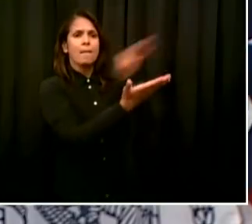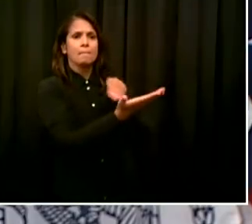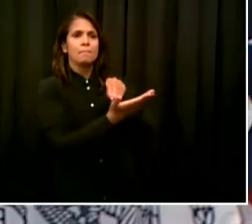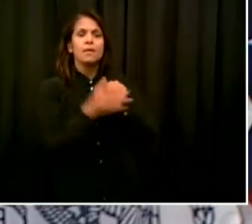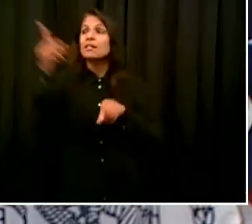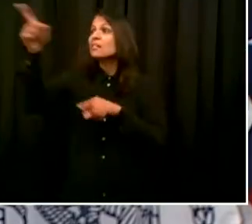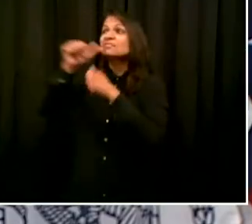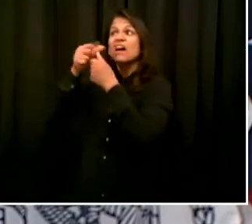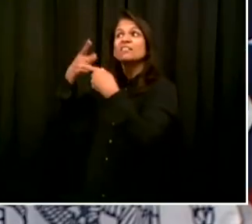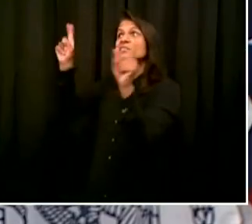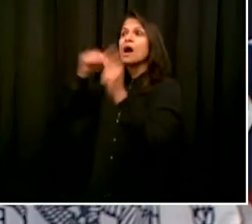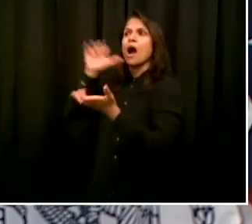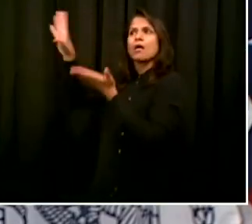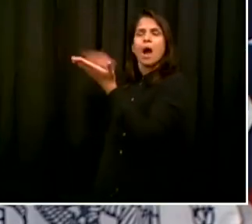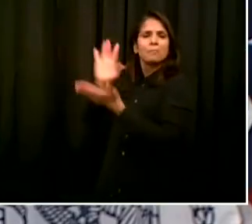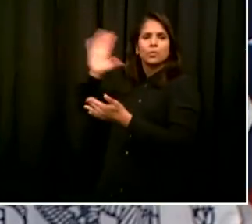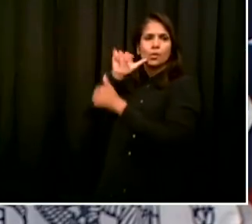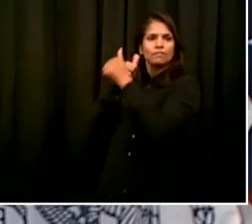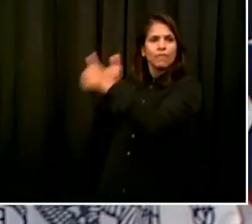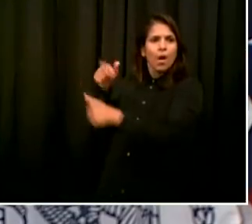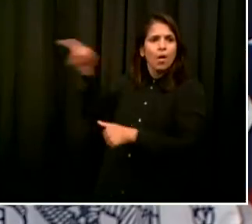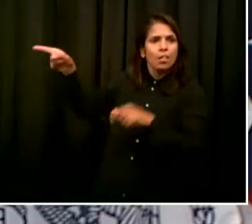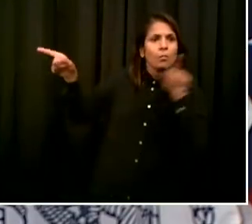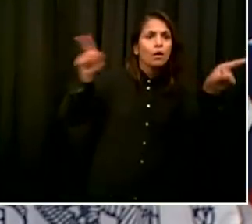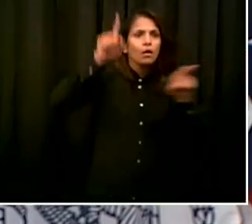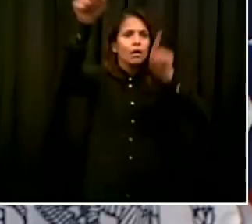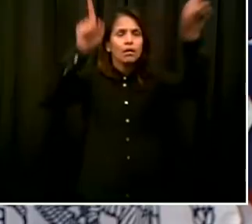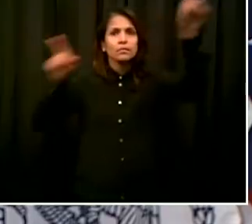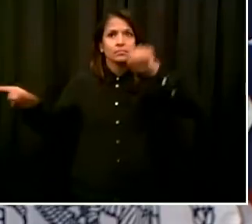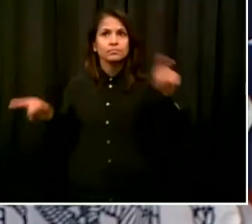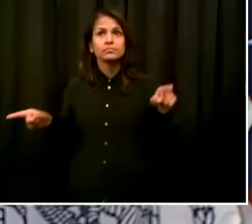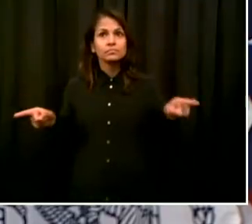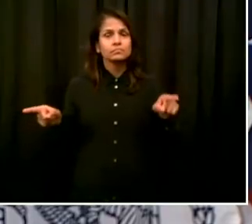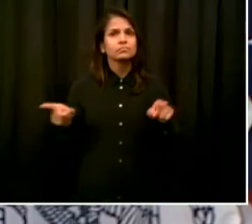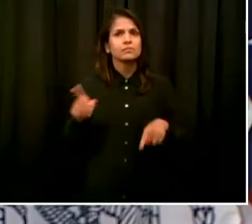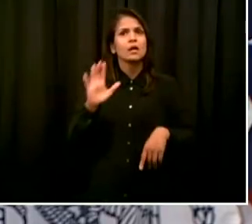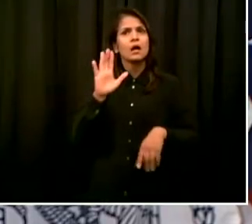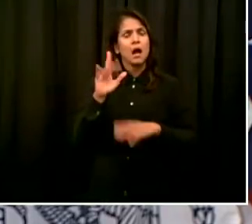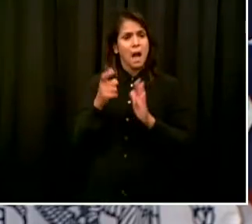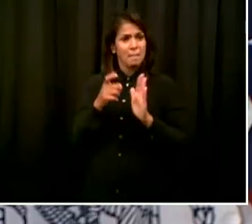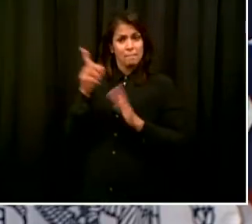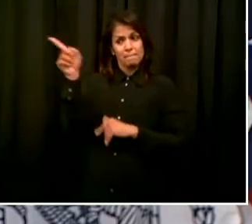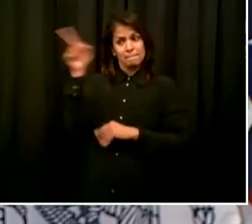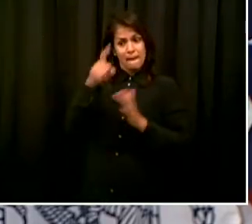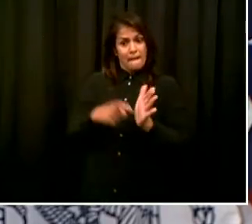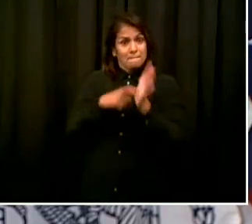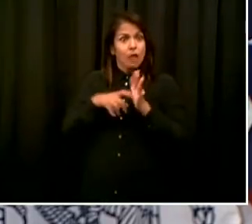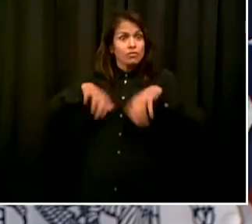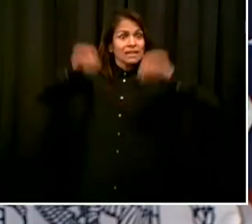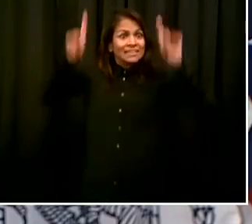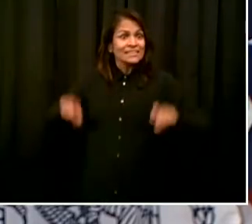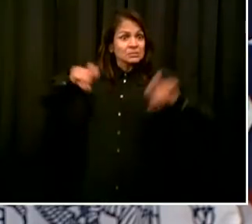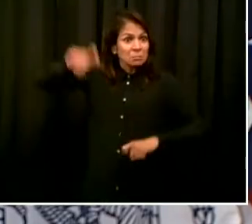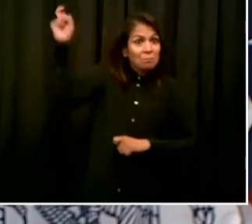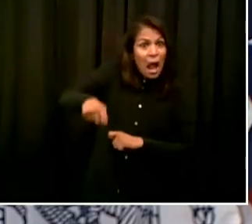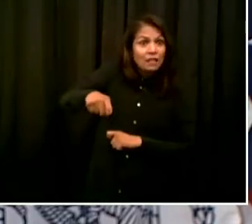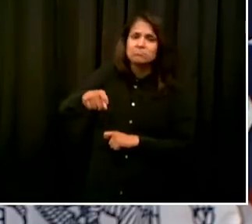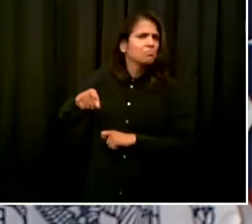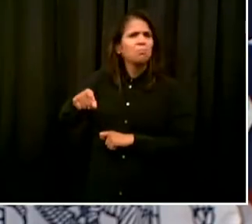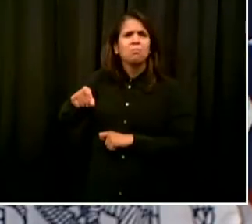BEEN THE WAY THAT'S BEEN DONE IN OTHER COUNTRIES AND IT'S SOMETHIN G TH WATE'VE LOOKED AT FOR A VARIETY OF